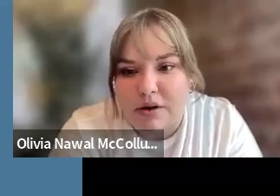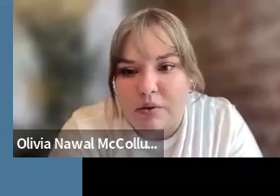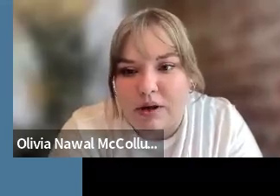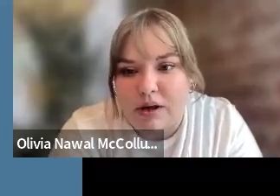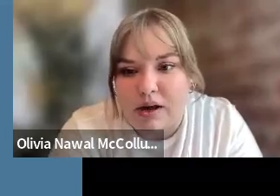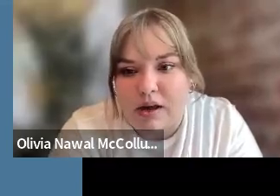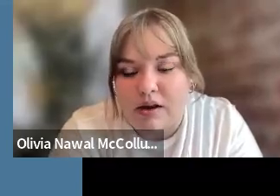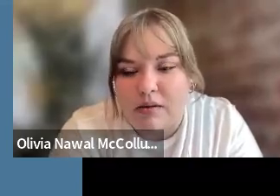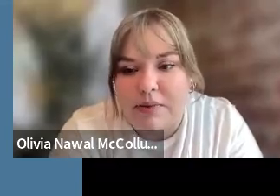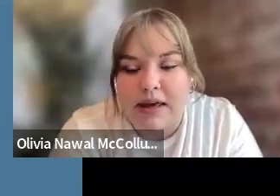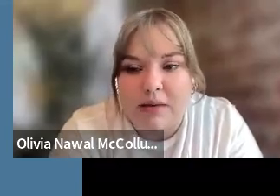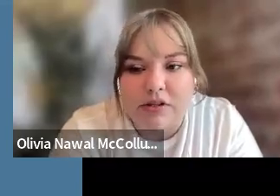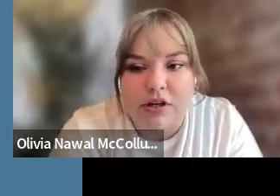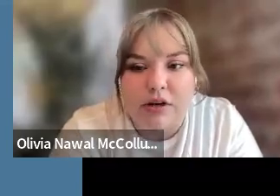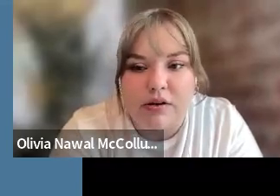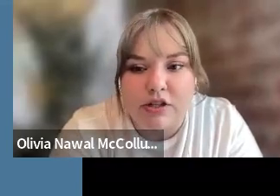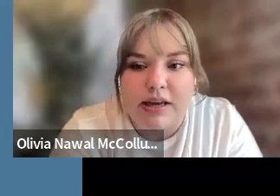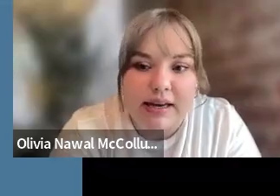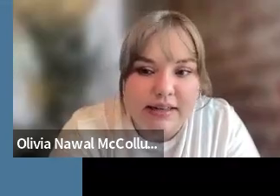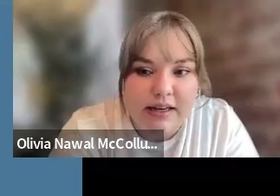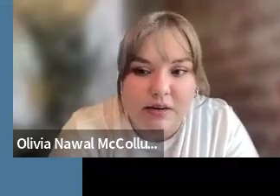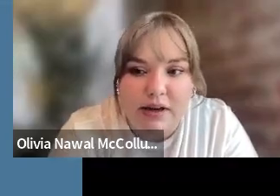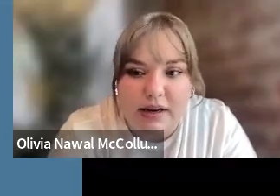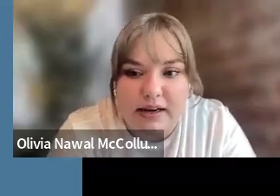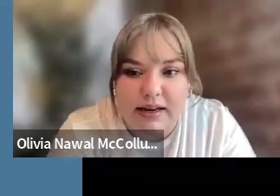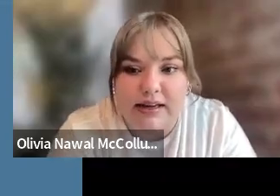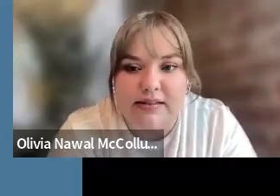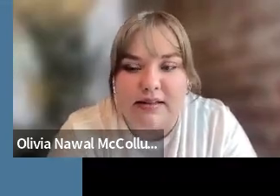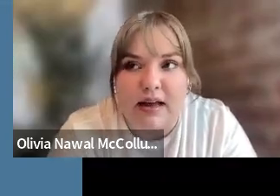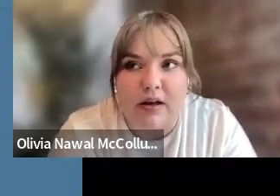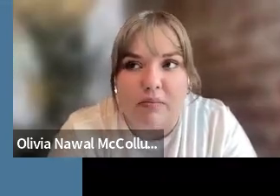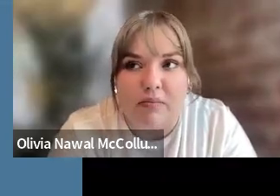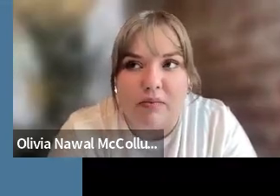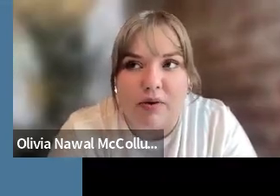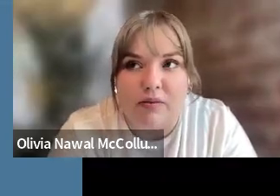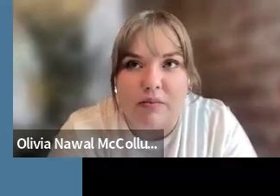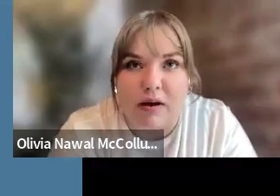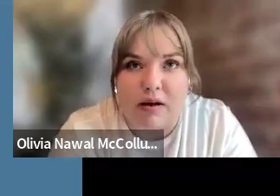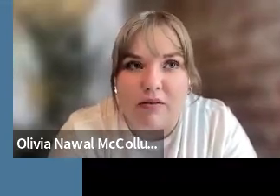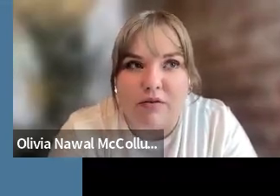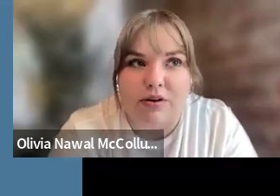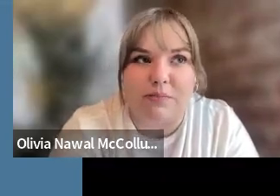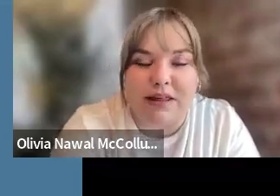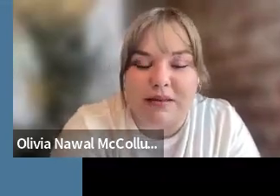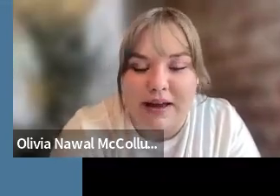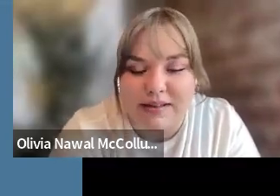it can be hard because there are of course